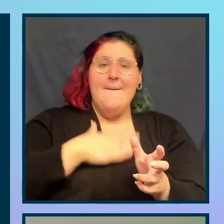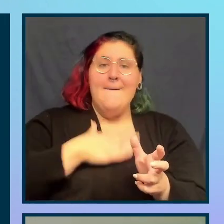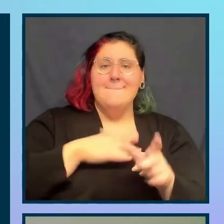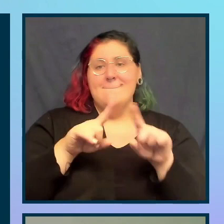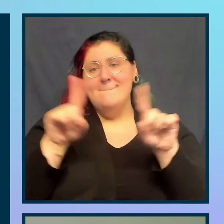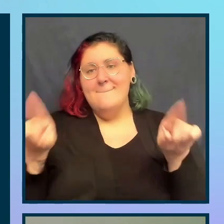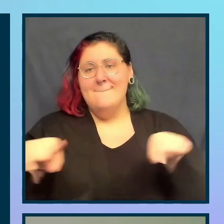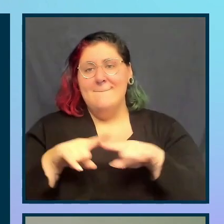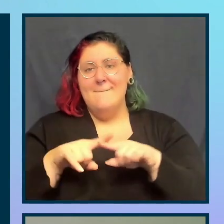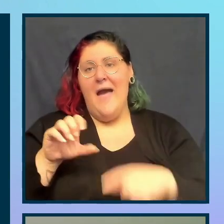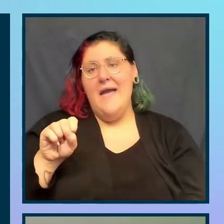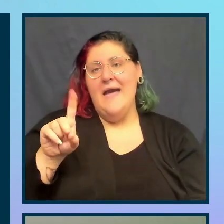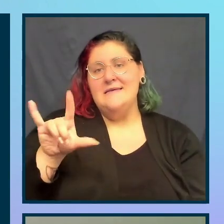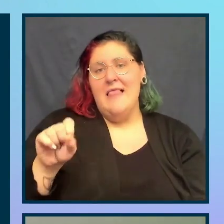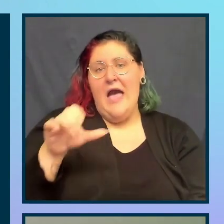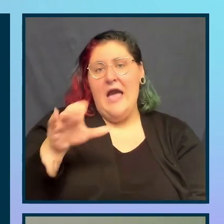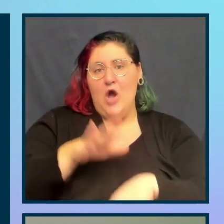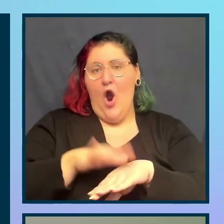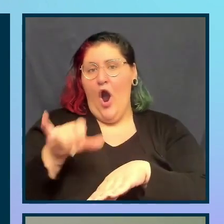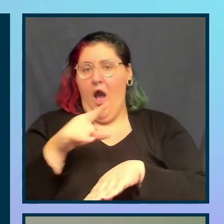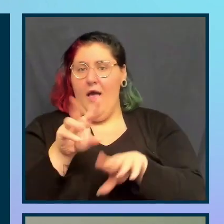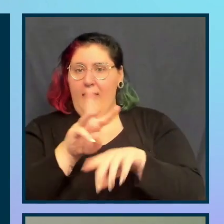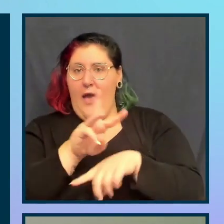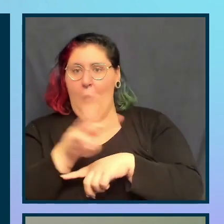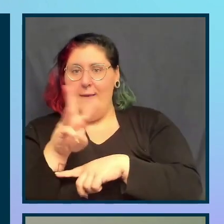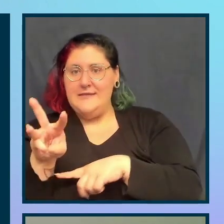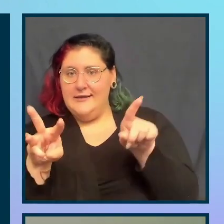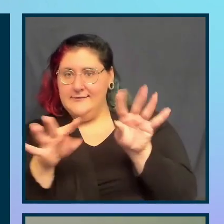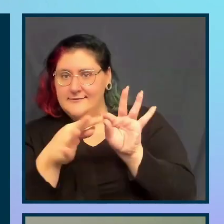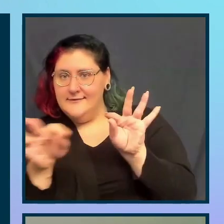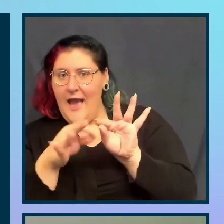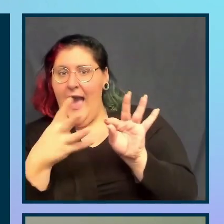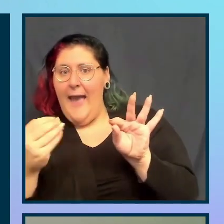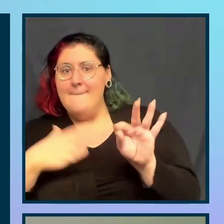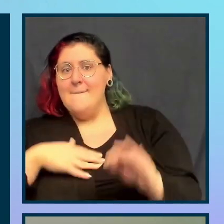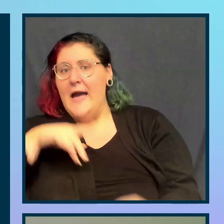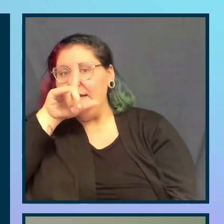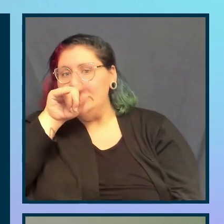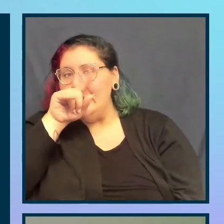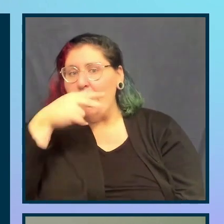And my Twitter is @codingchaos, and I will try to do Q and A on Twitter 'cause I know we missed it.